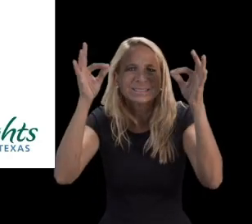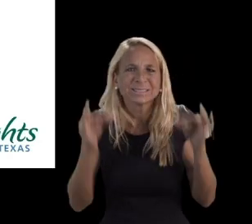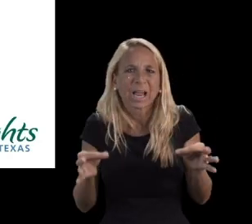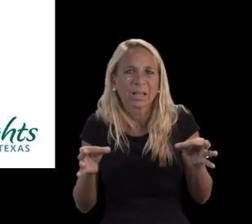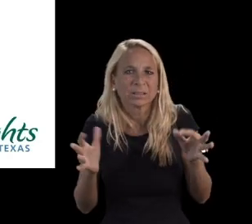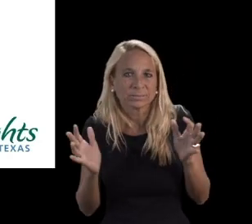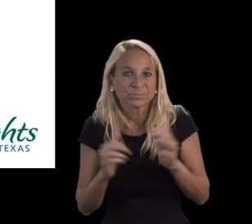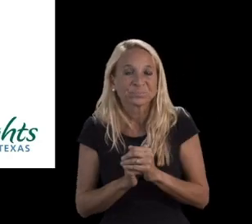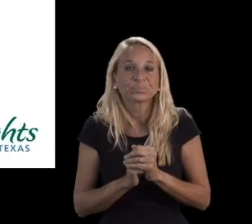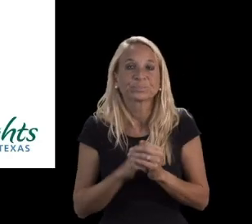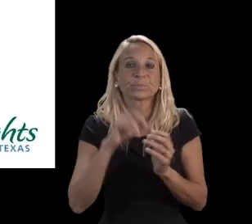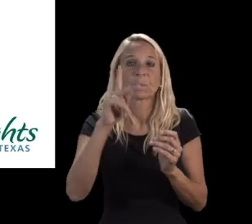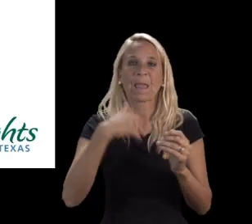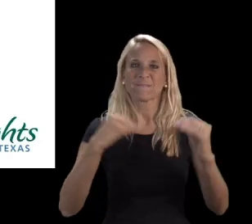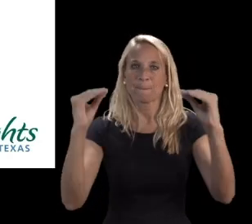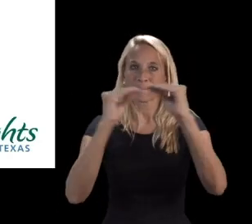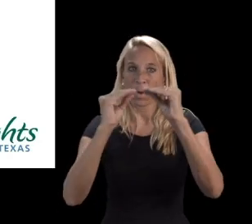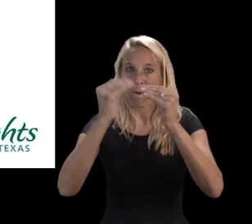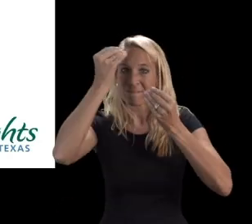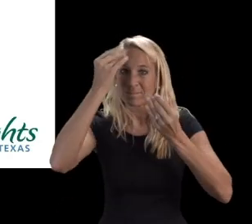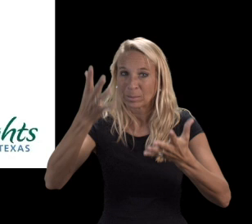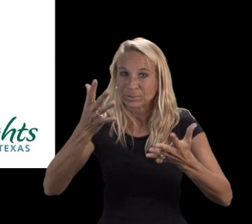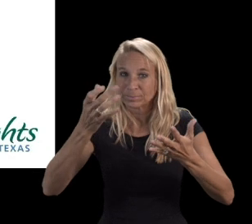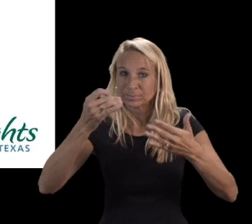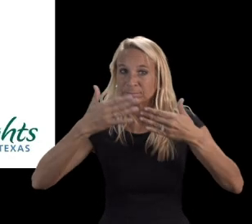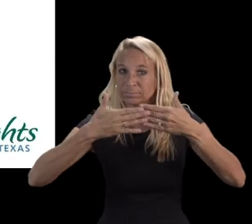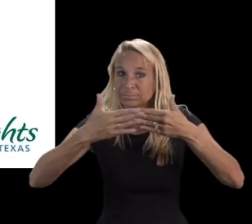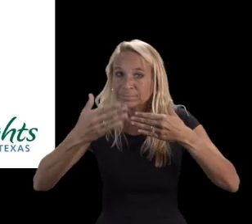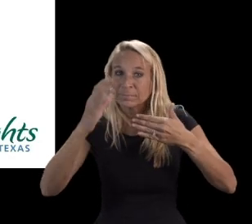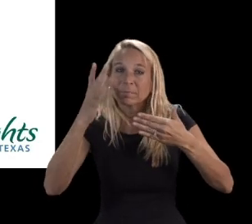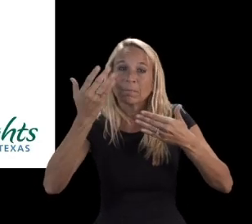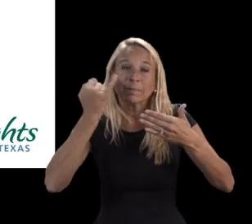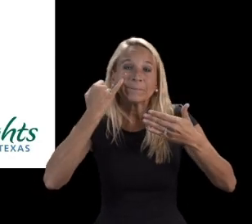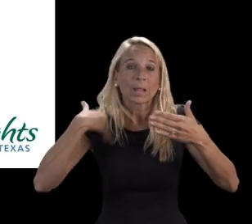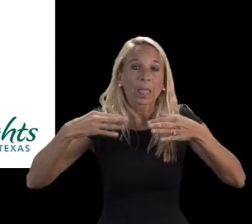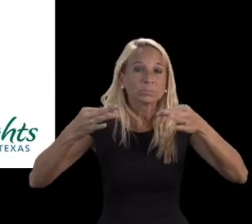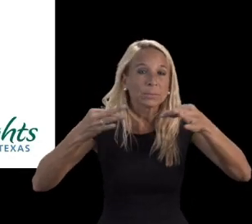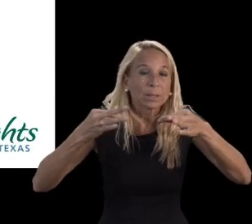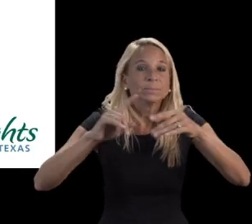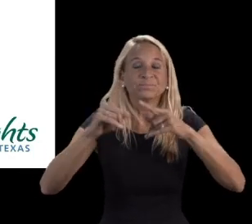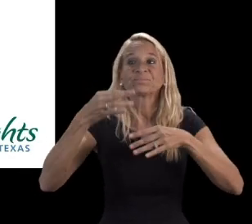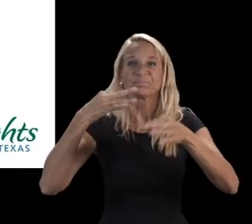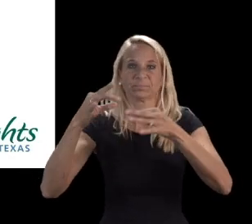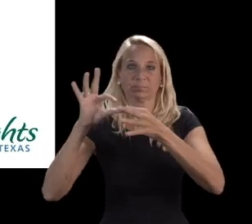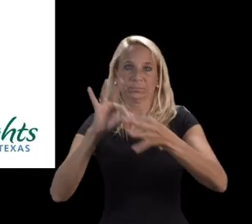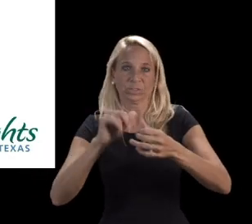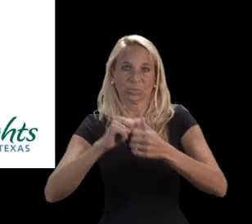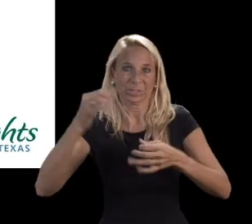now I have more information that I didn't have unless I requested a fair hearing. Because until you request a fair hearing,